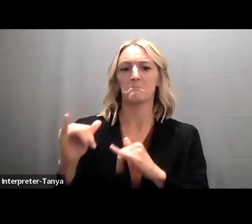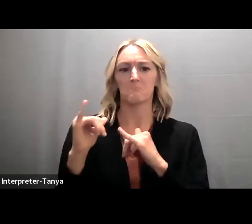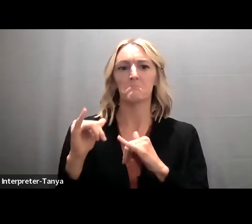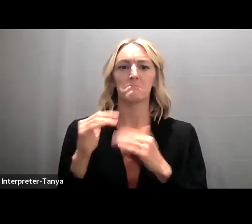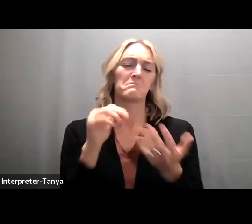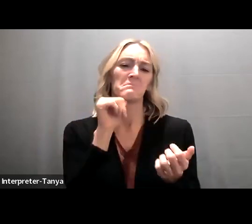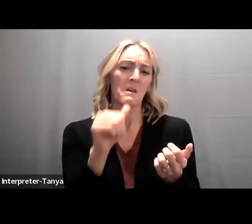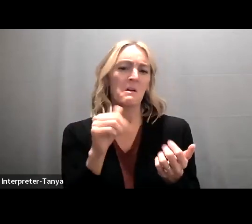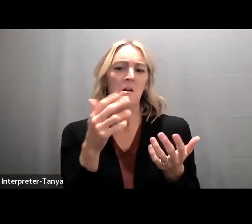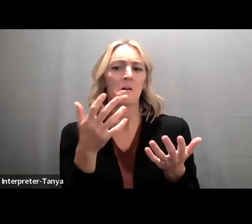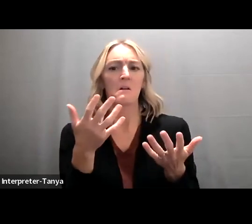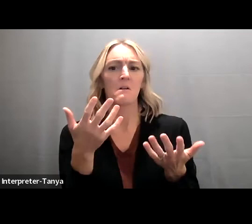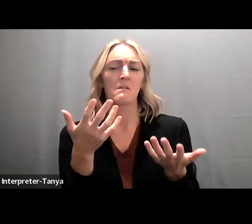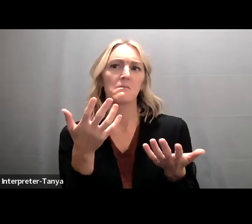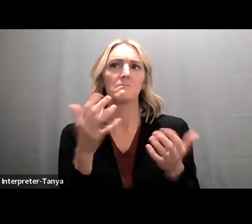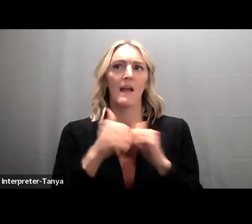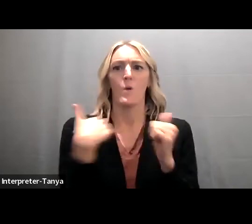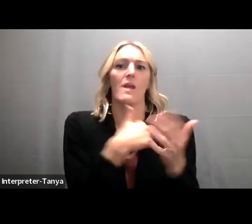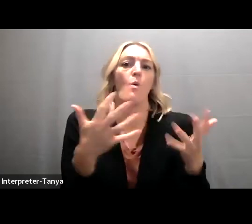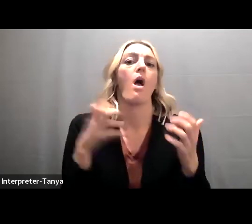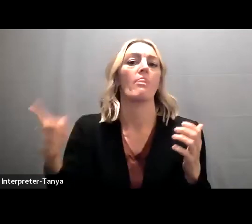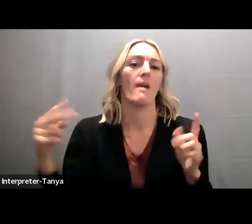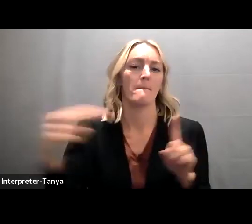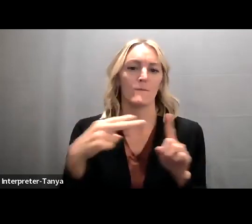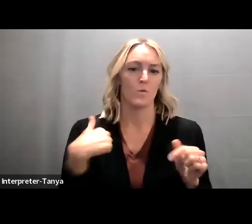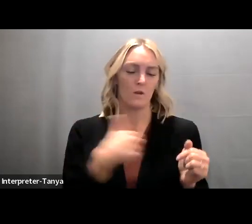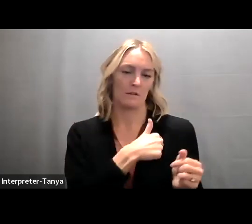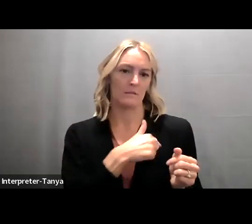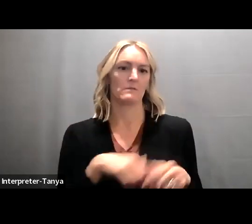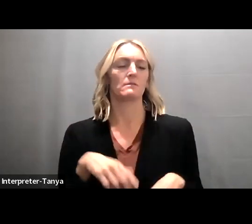them to view us. Maybe we weren't really been heard.